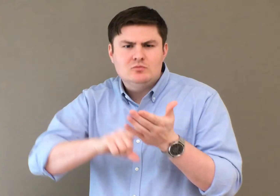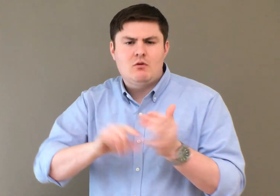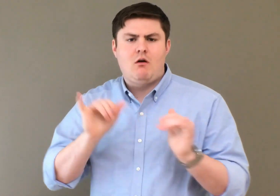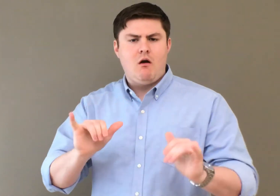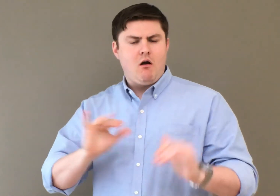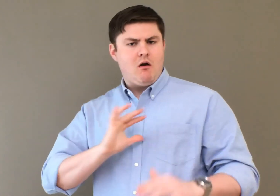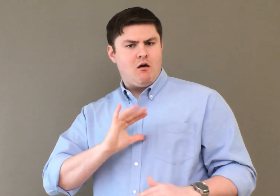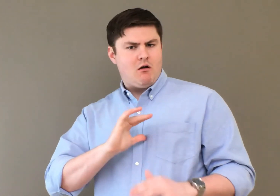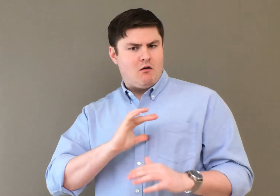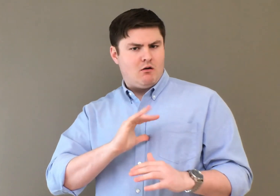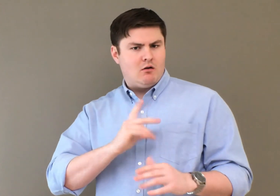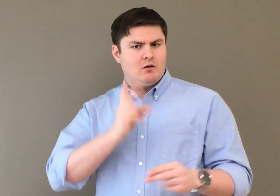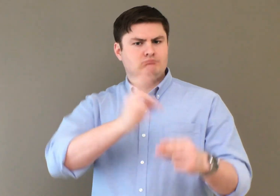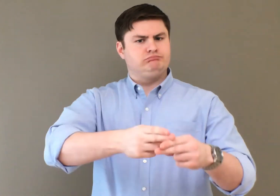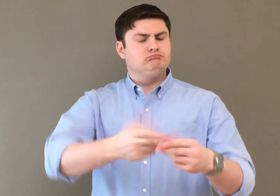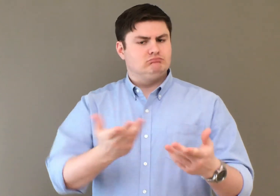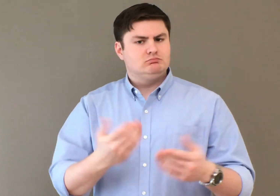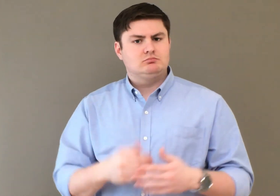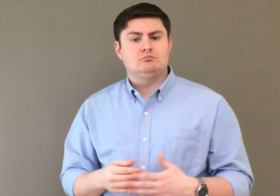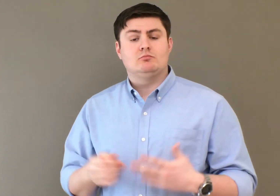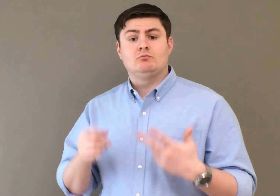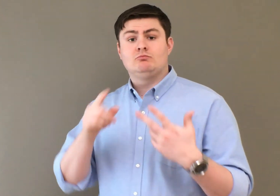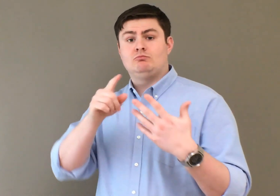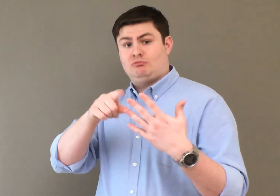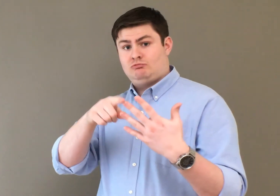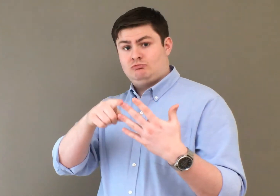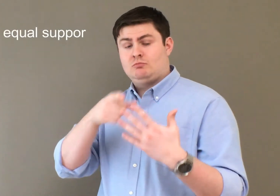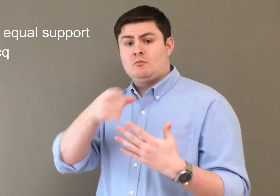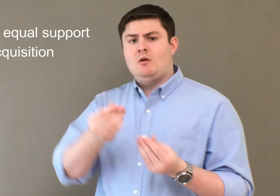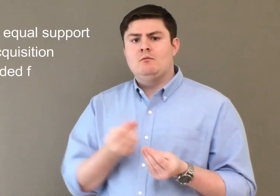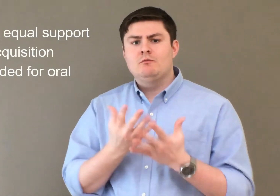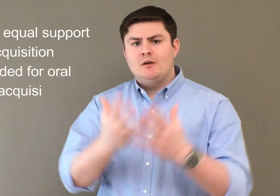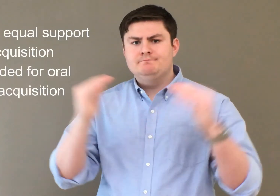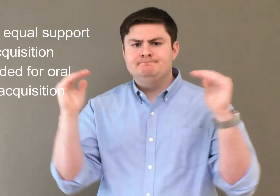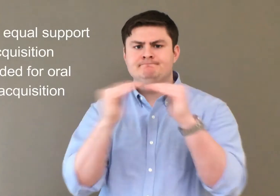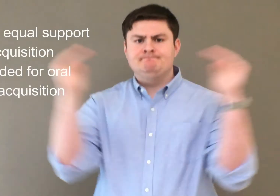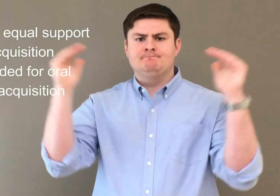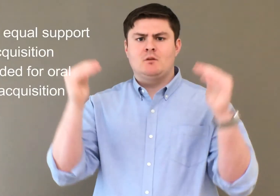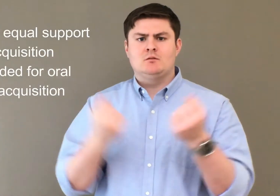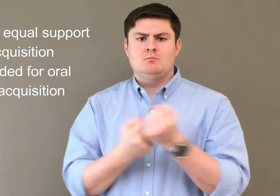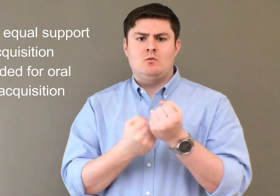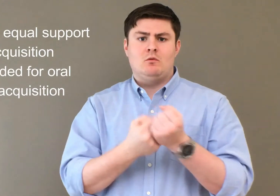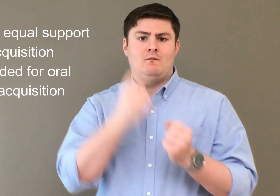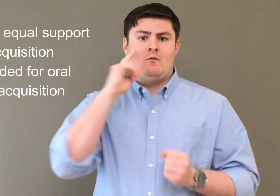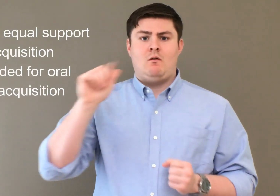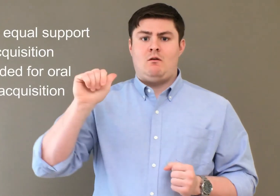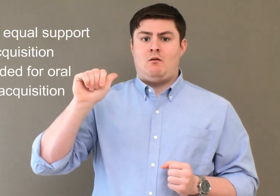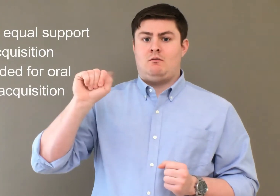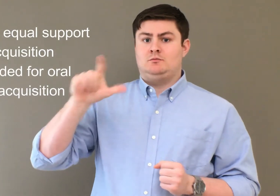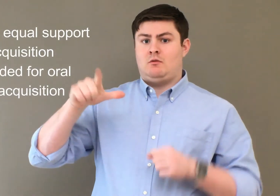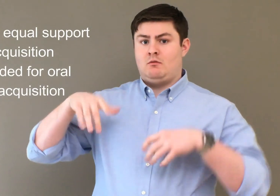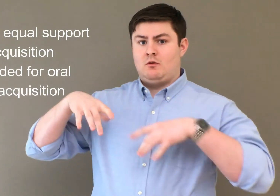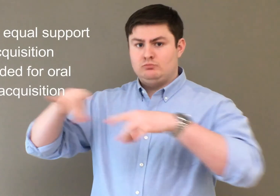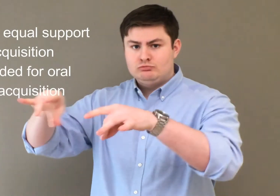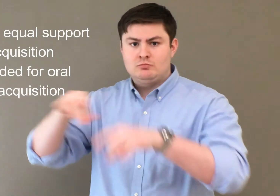research. Third, intervention programs have to provide equal support for sign language